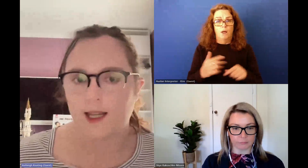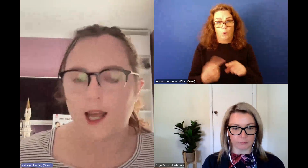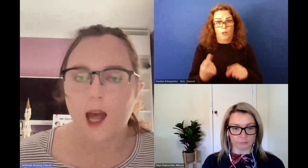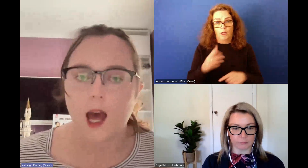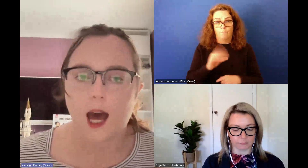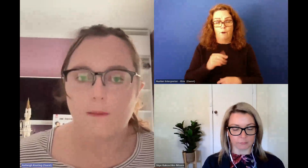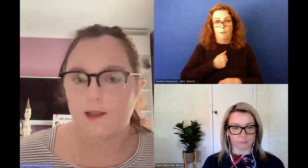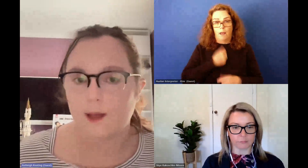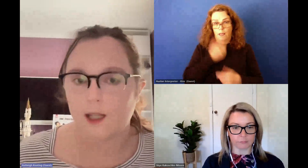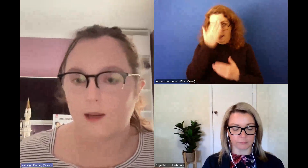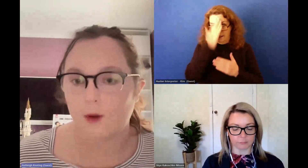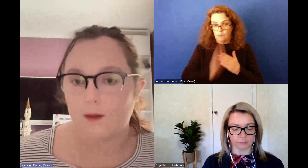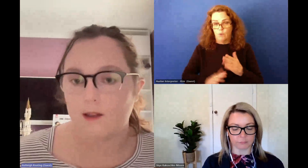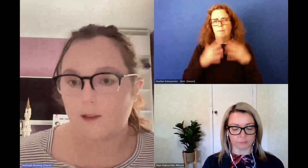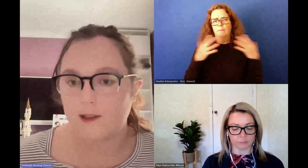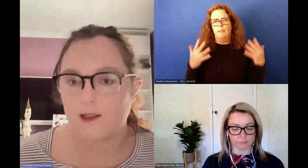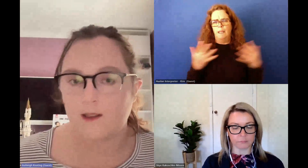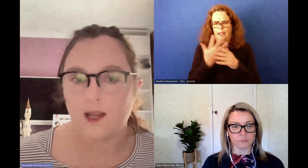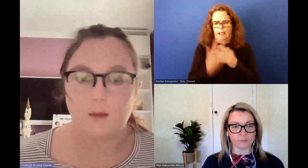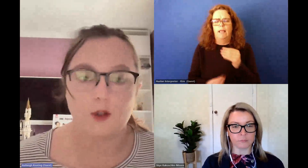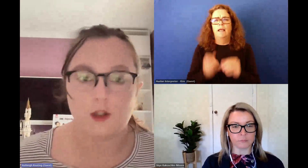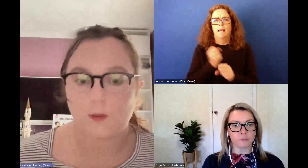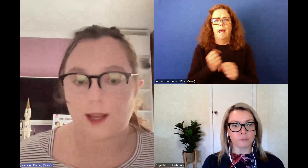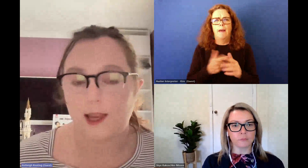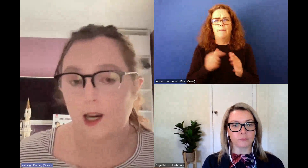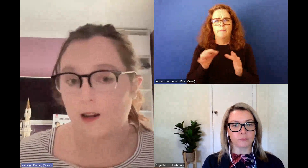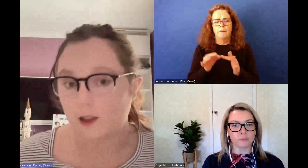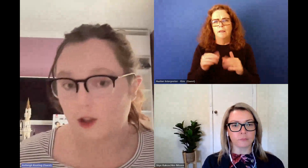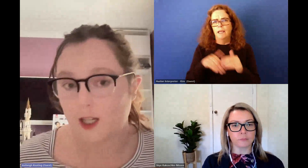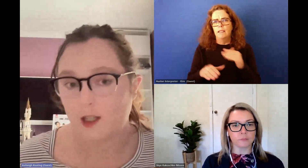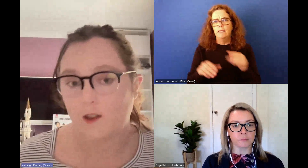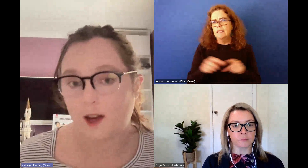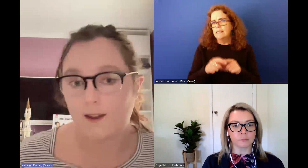in Disability Employment Services due to the way they're currently structured so